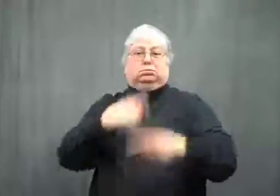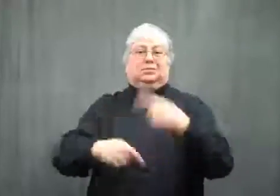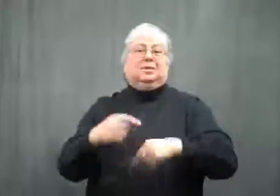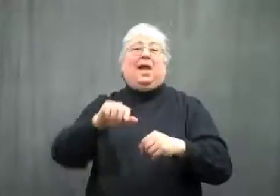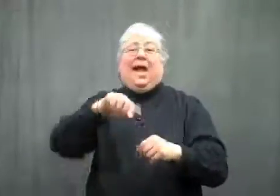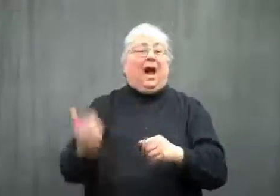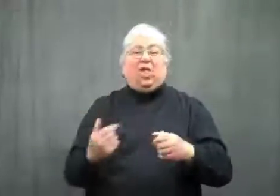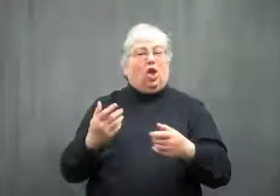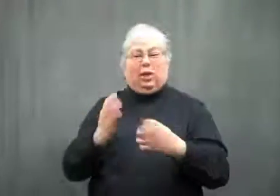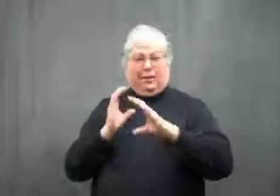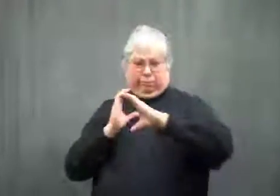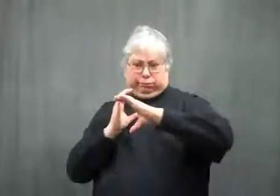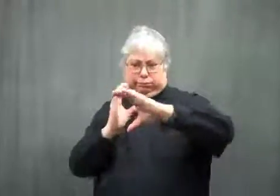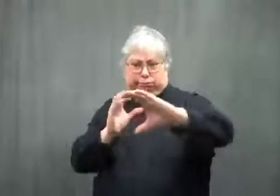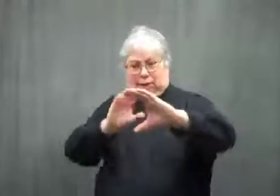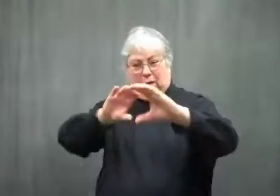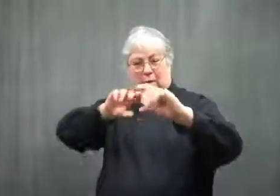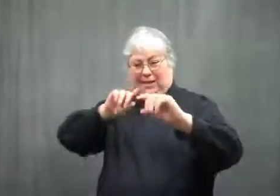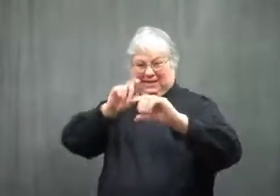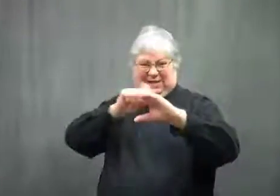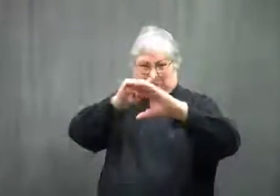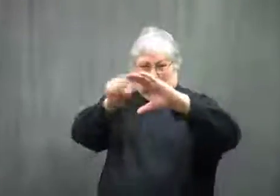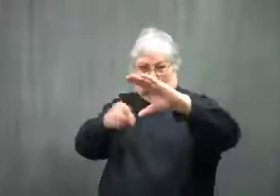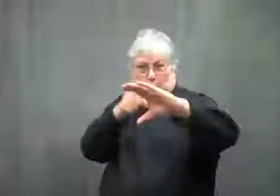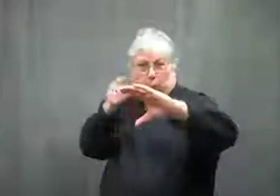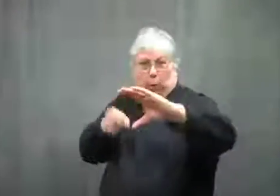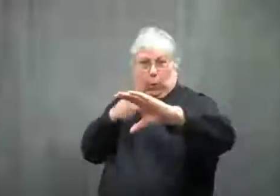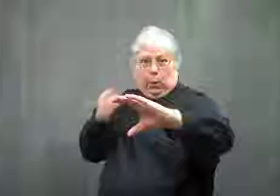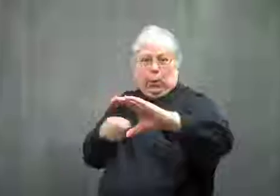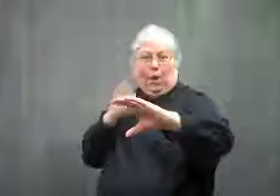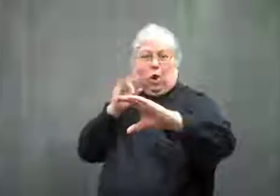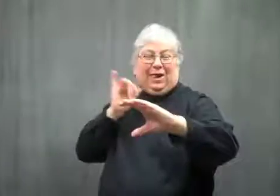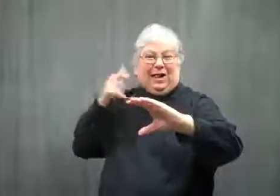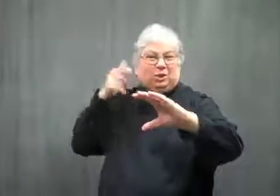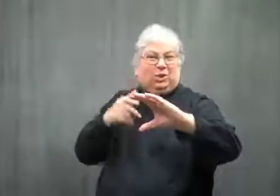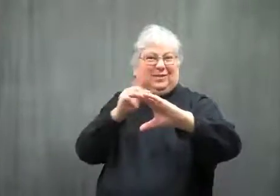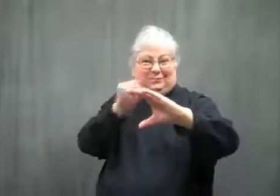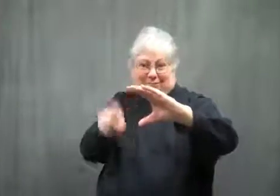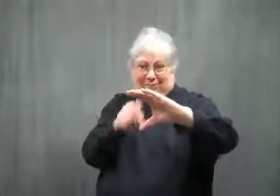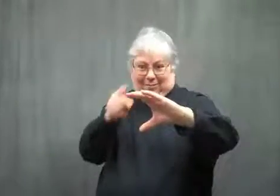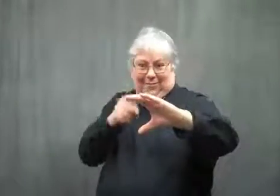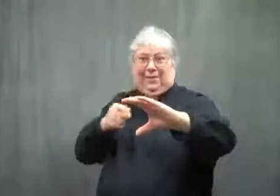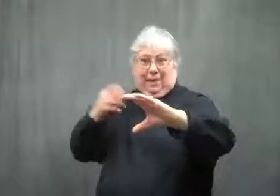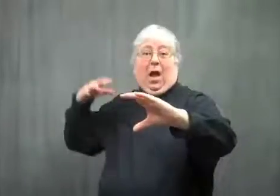Others are like a tube with a corkscrew like a drill inside.